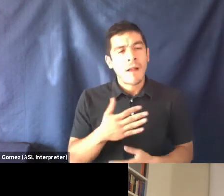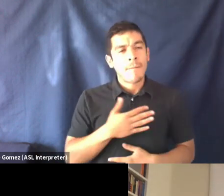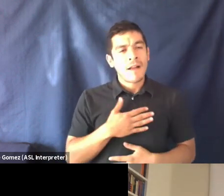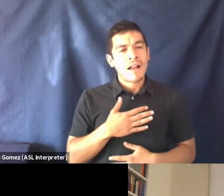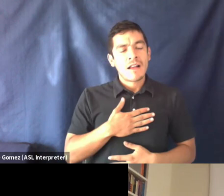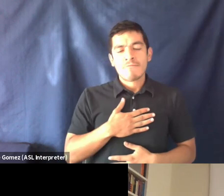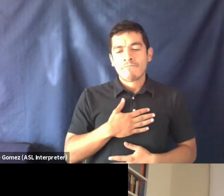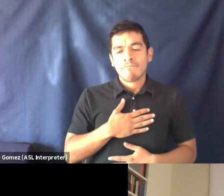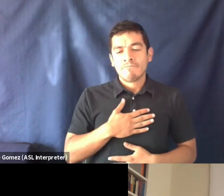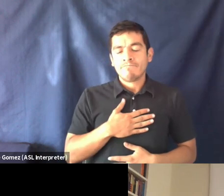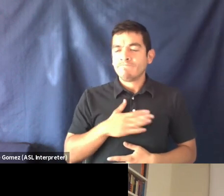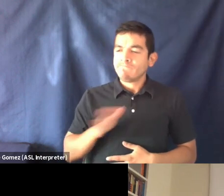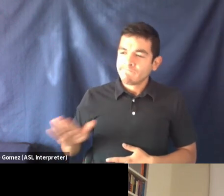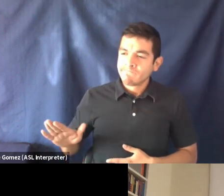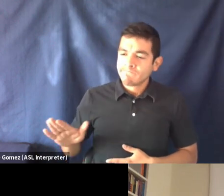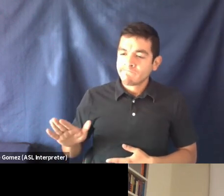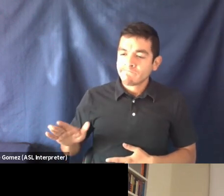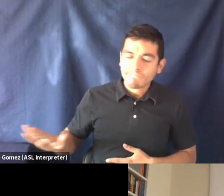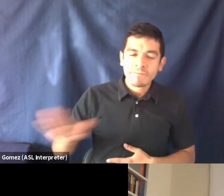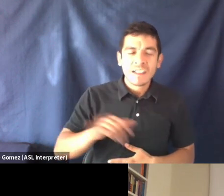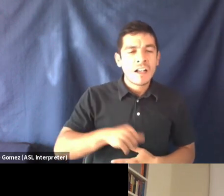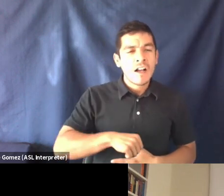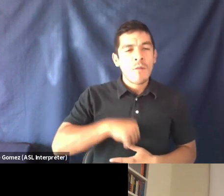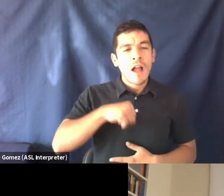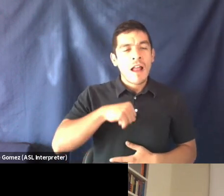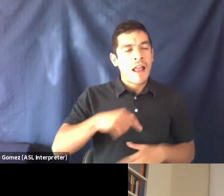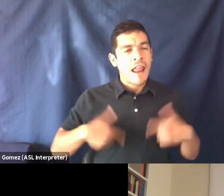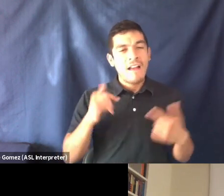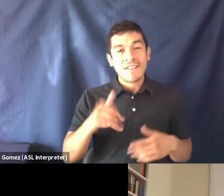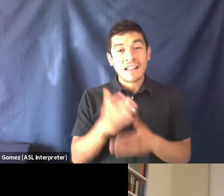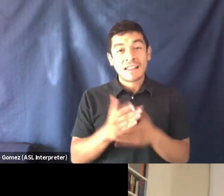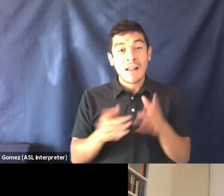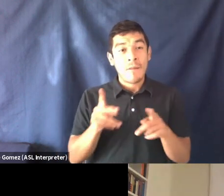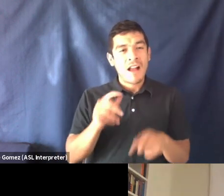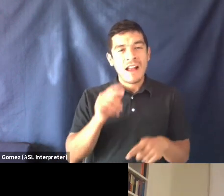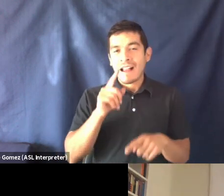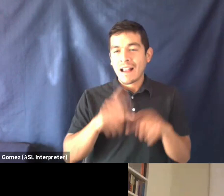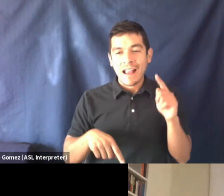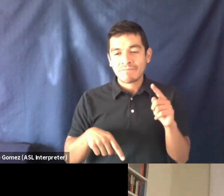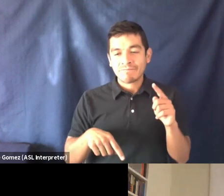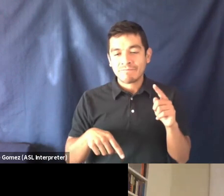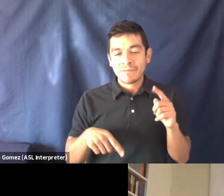that are often not afforded the kind of narrative time and space we afford many other people's and being stories.